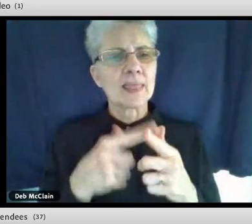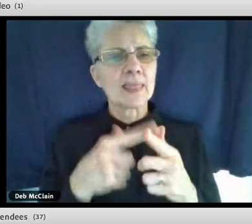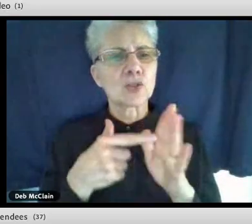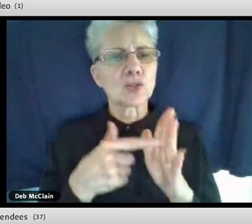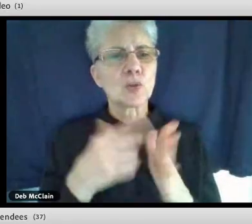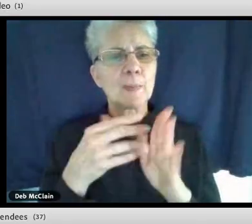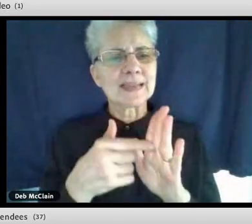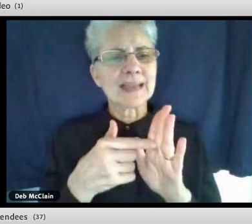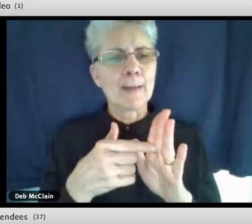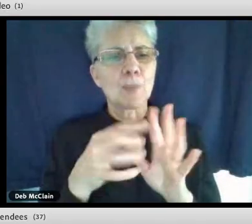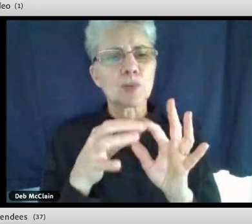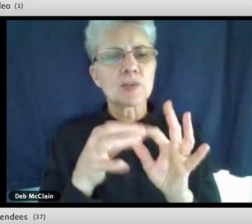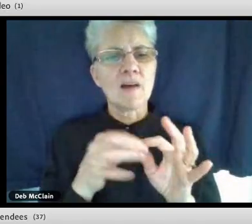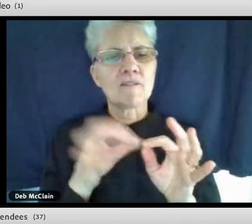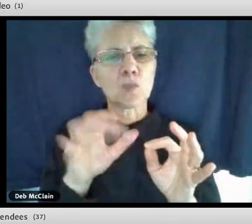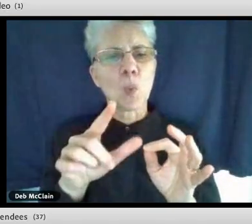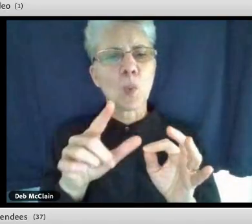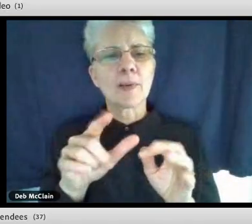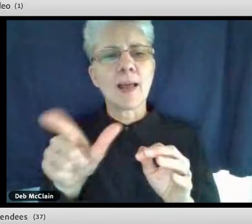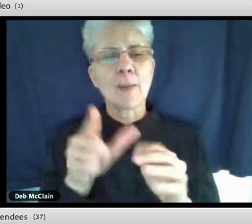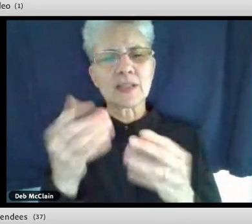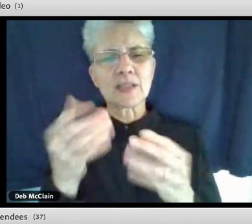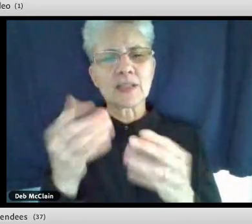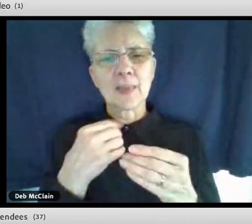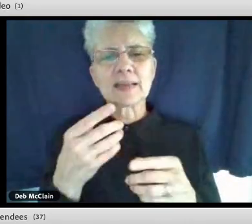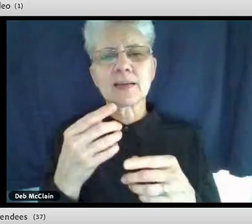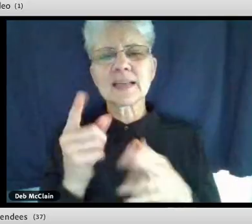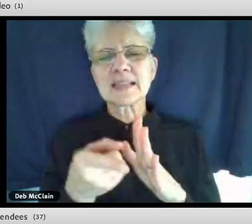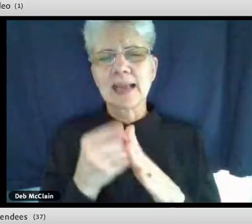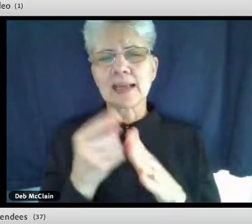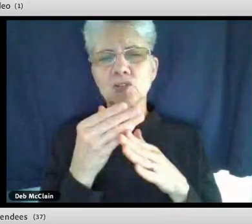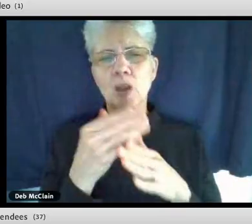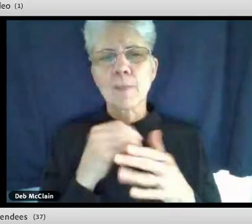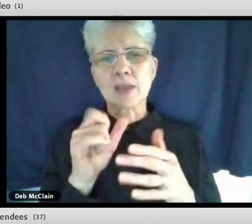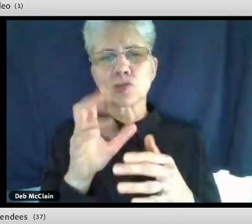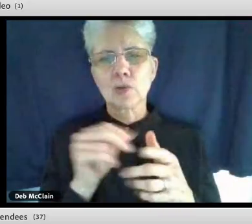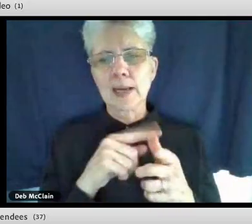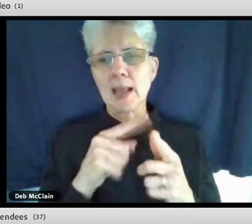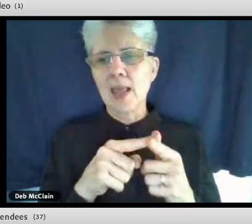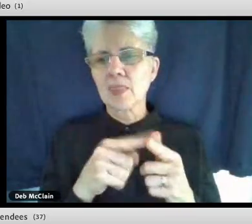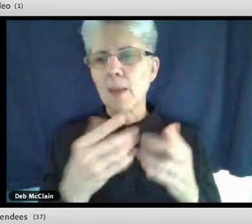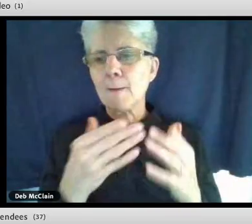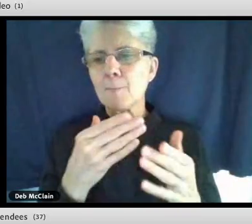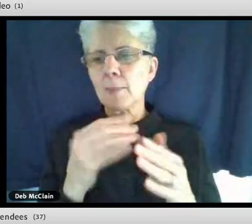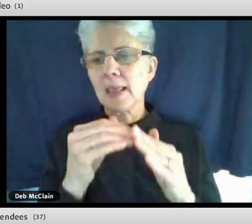So what I want to do is show you a couple things and then show you some examples of Florida libraries, so give me just 1 second.